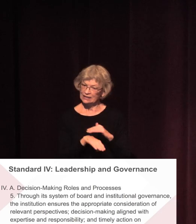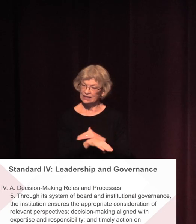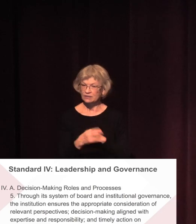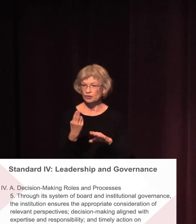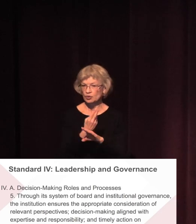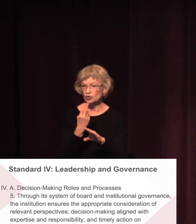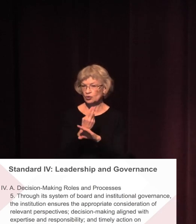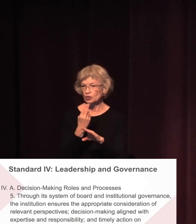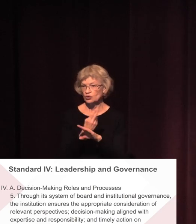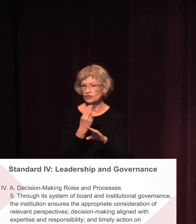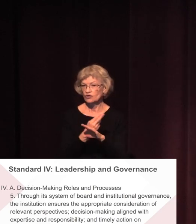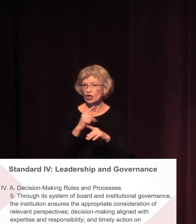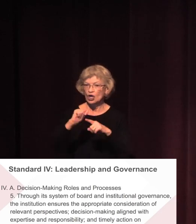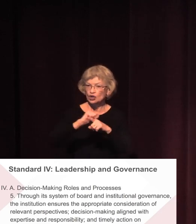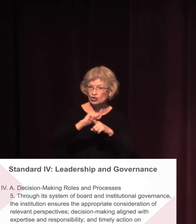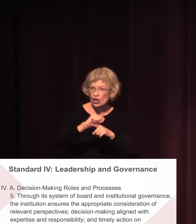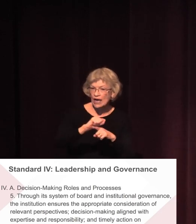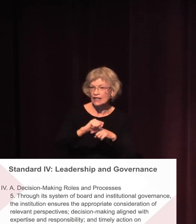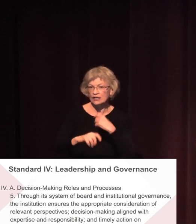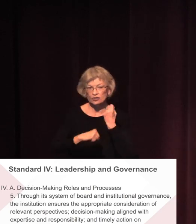do for students. We need to create an accessible useful